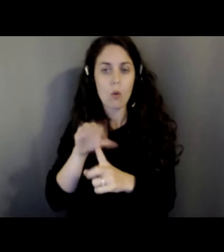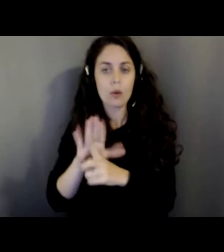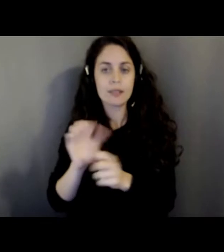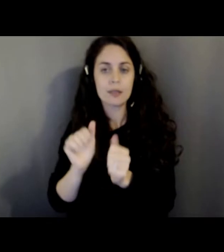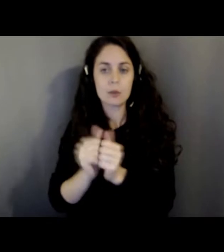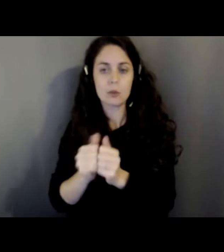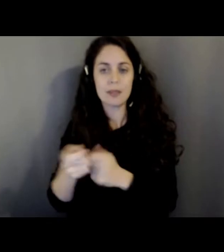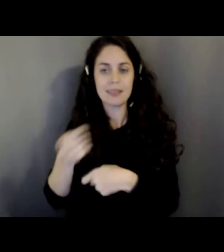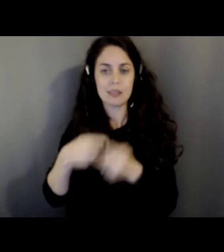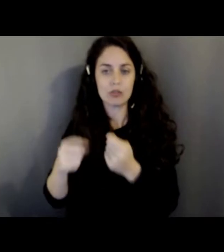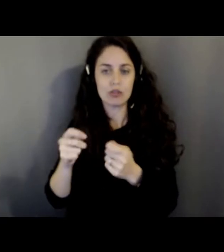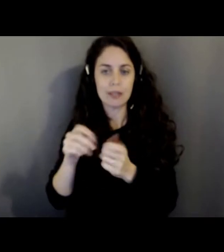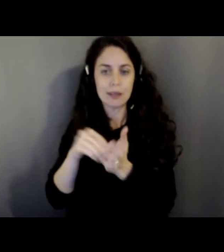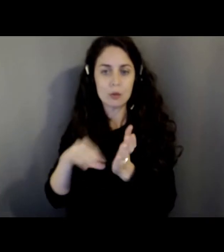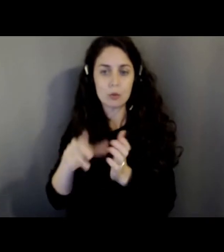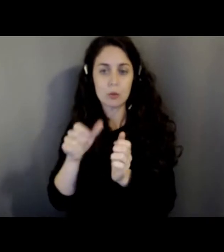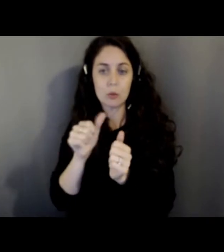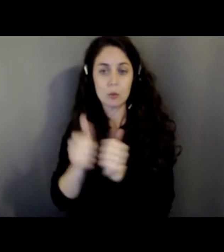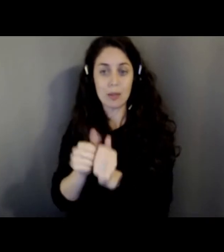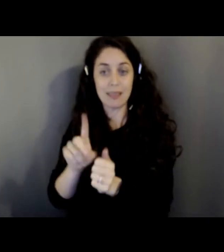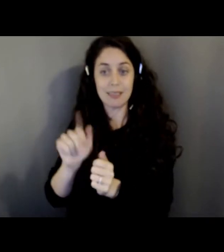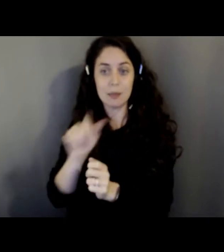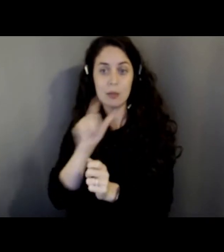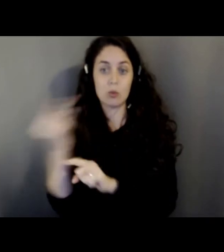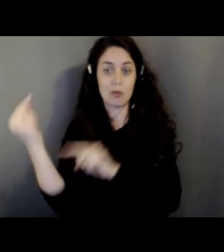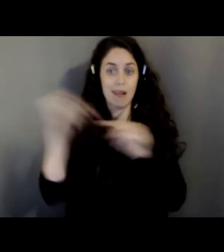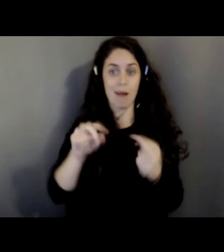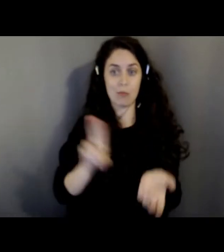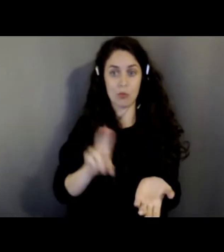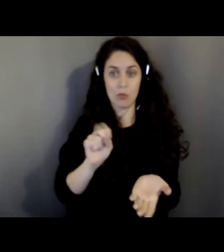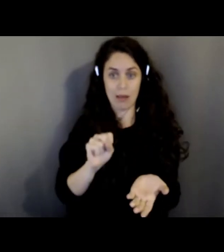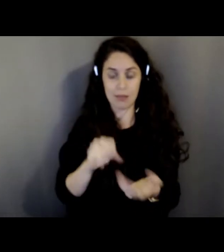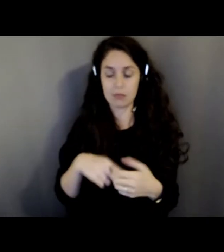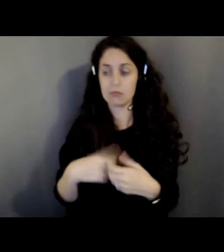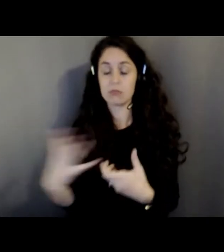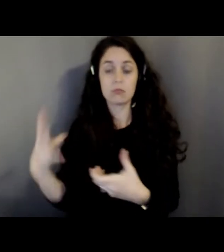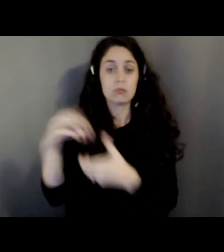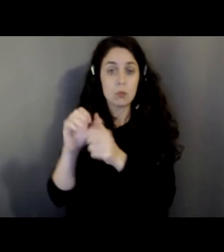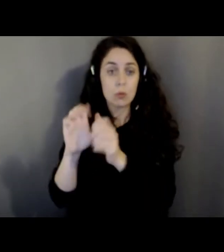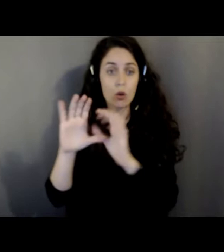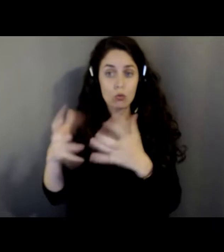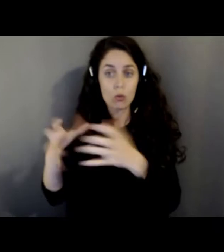participants with disabilities, and they could be part of a group or on an individual basis.